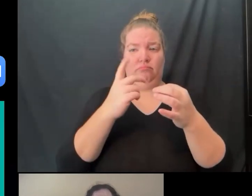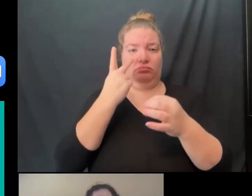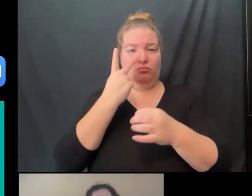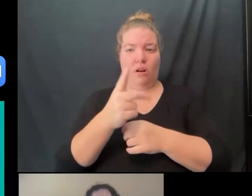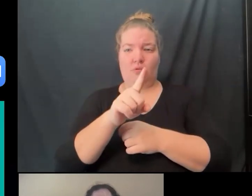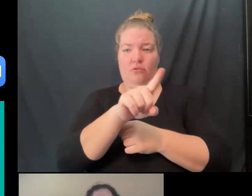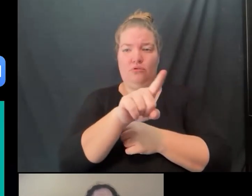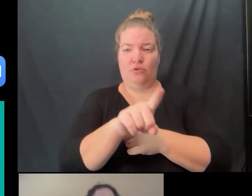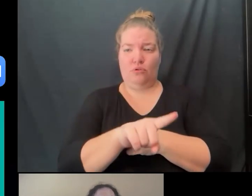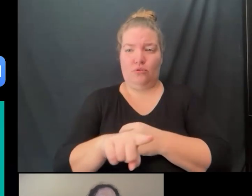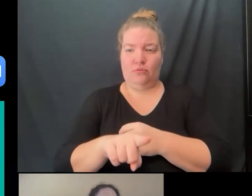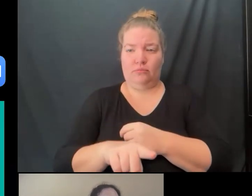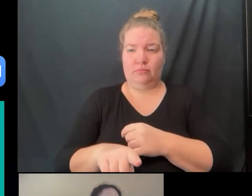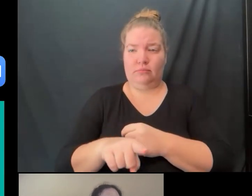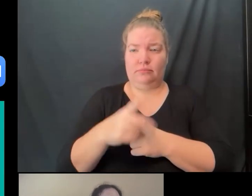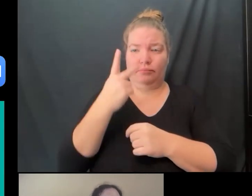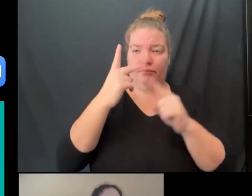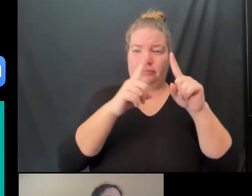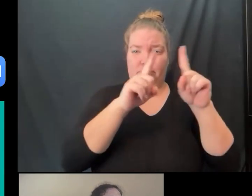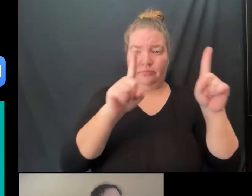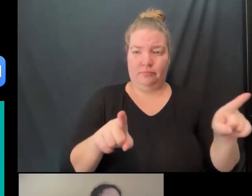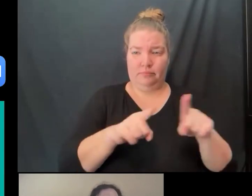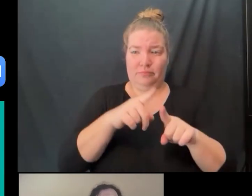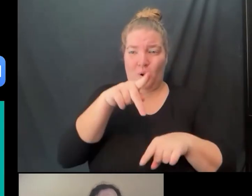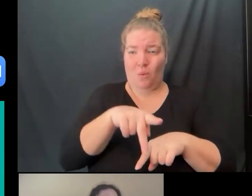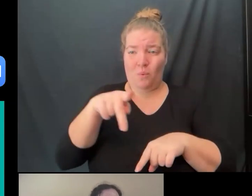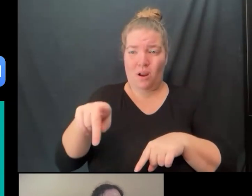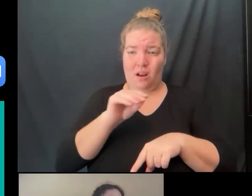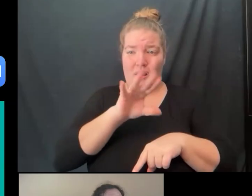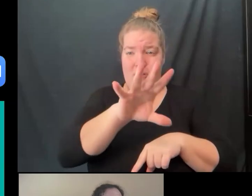screen of my slides and broadcasting my voice.